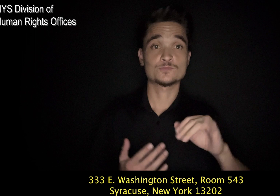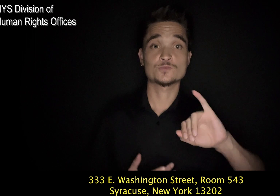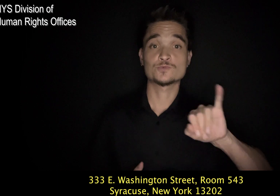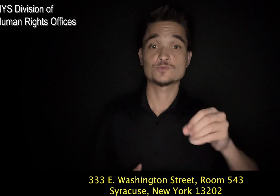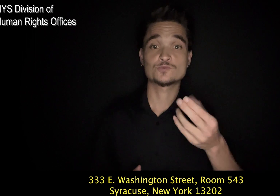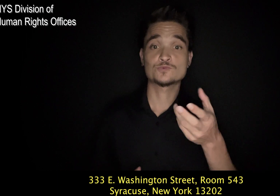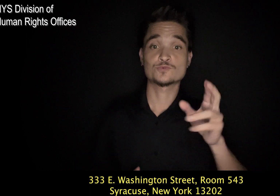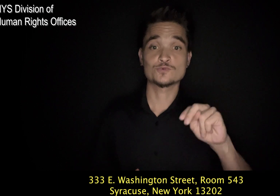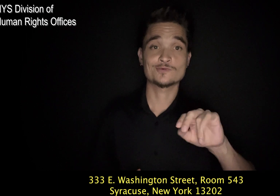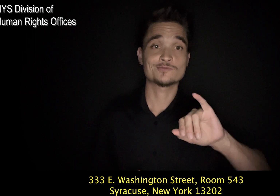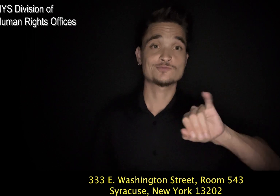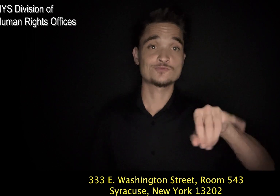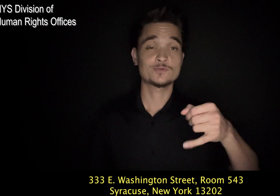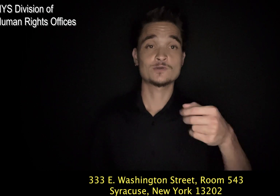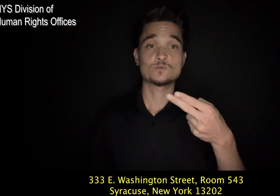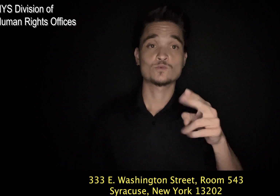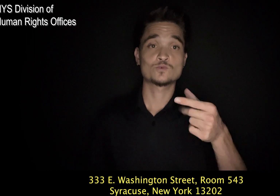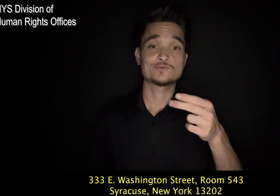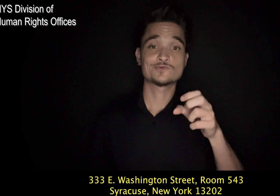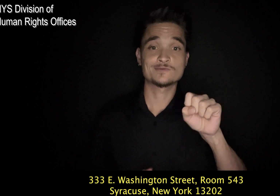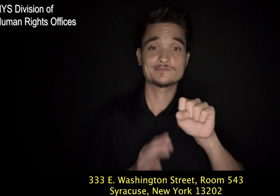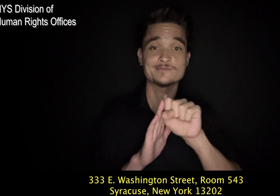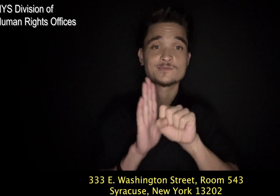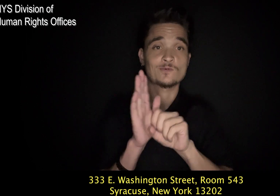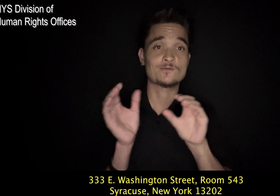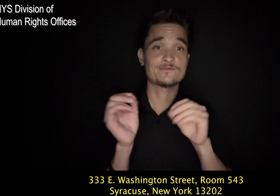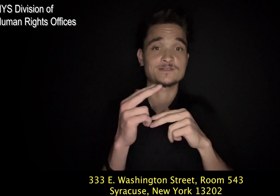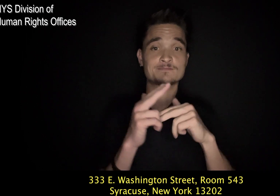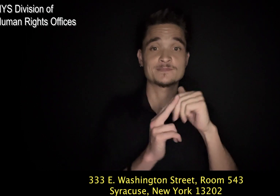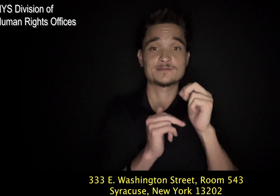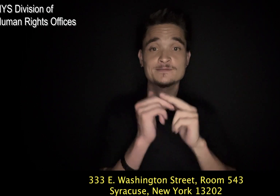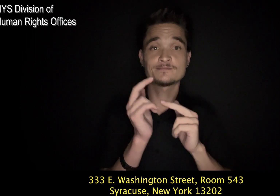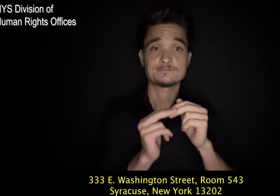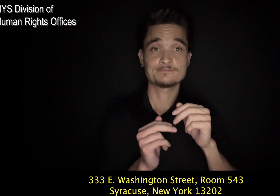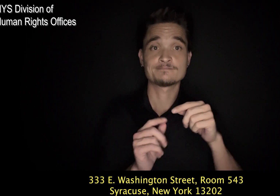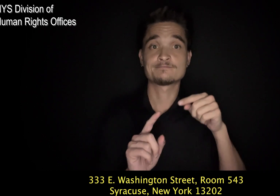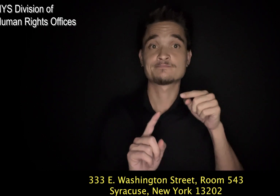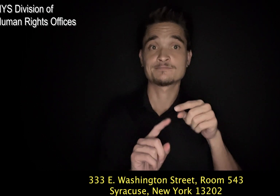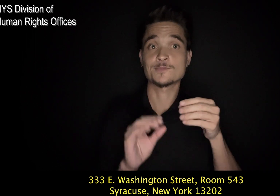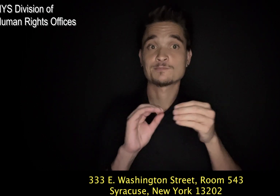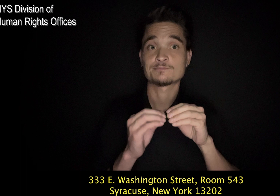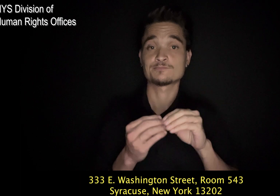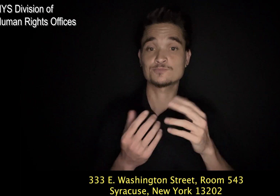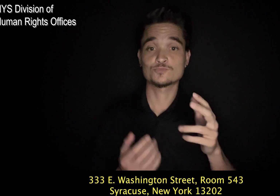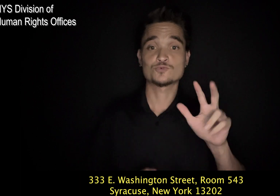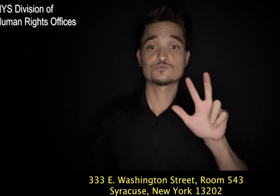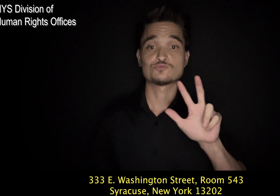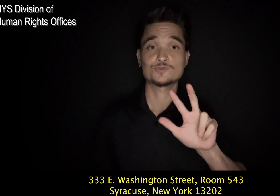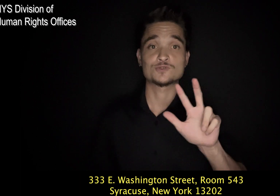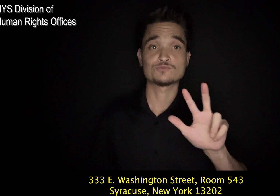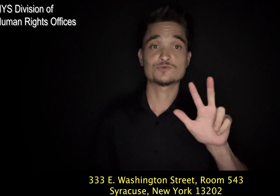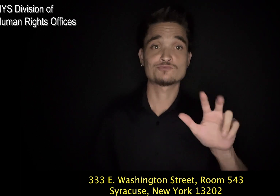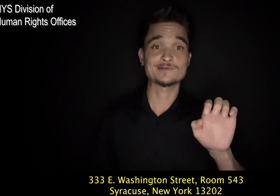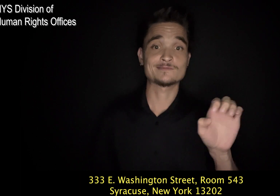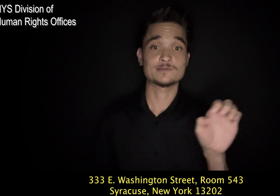333 E. Washington Street, Room 543 Syracuse, New York 13202